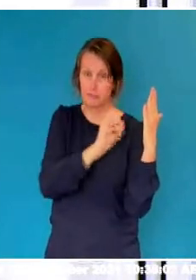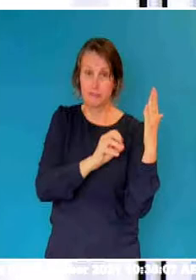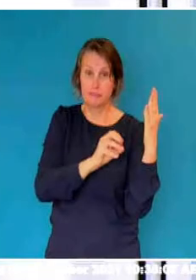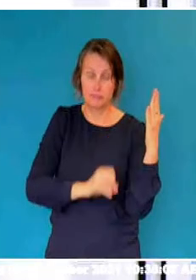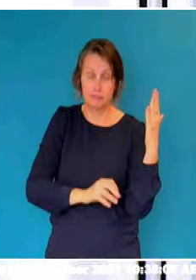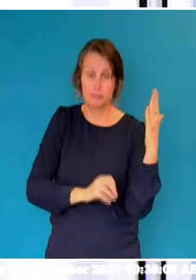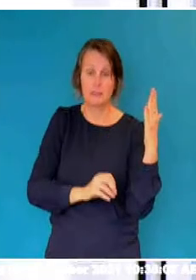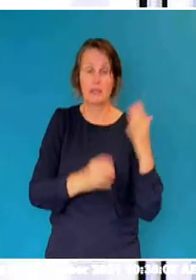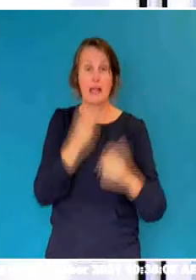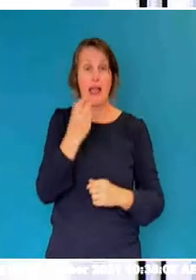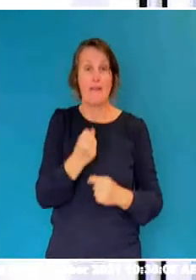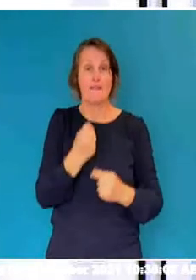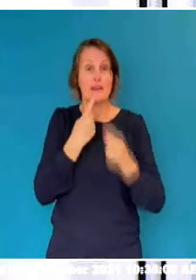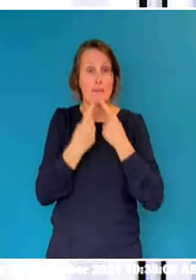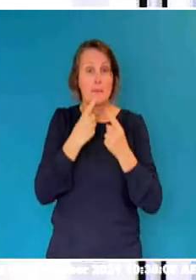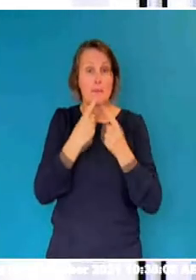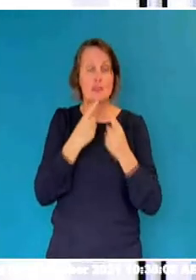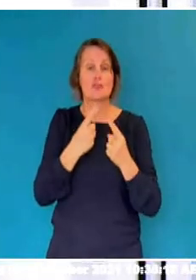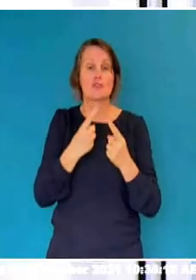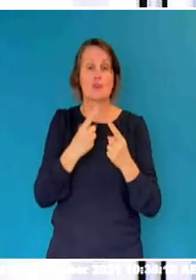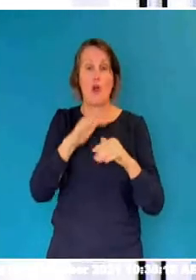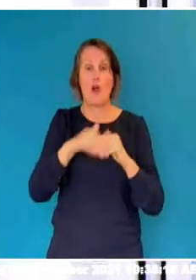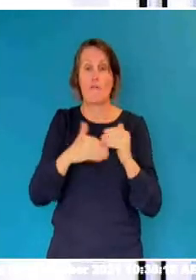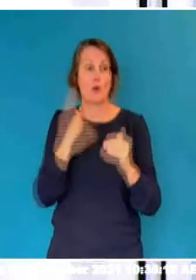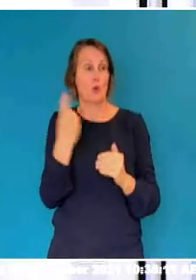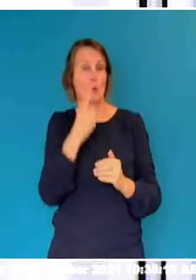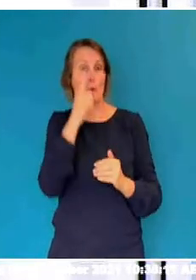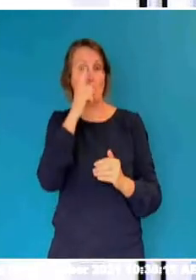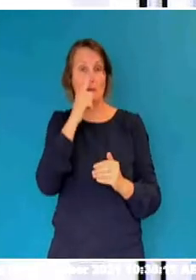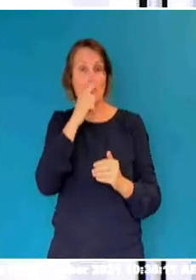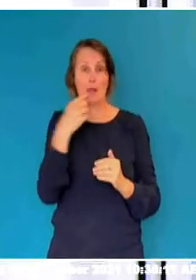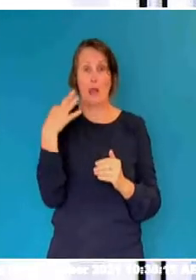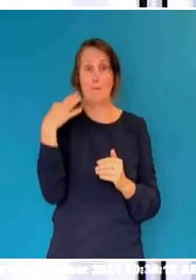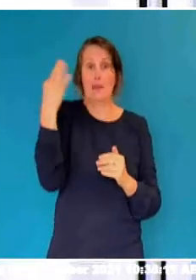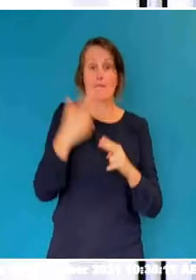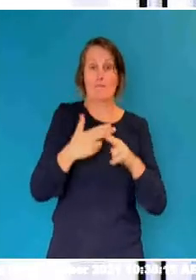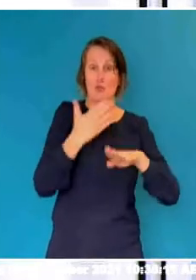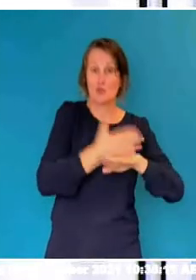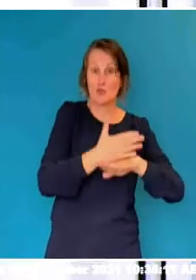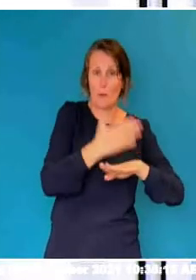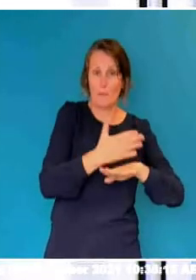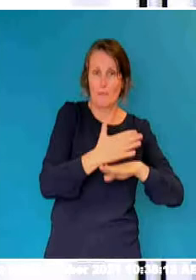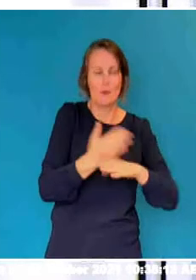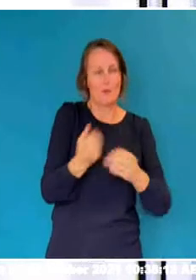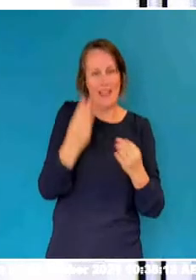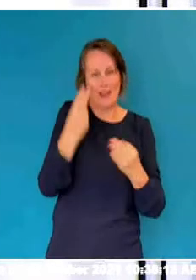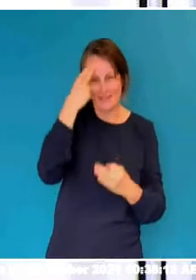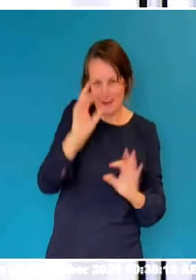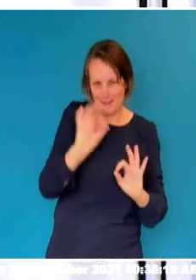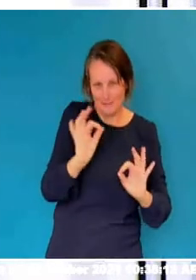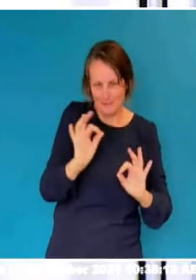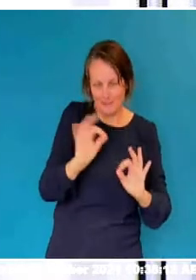the details of job applicants, de identifying, but keeping in where they